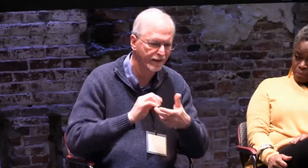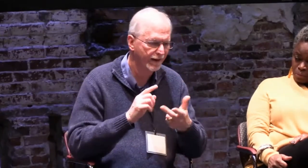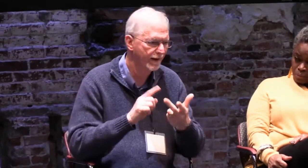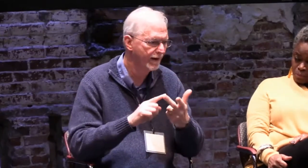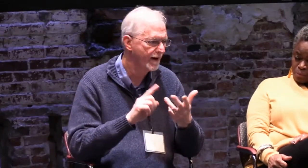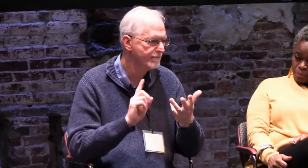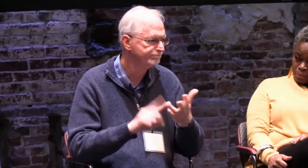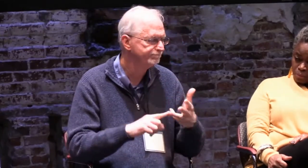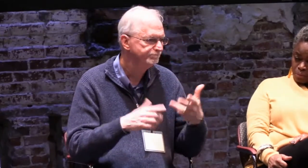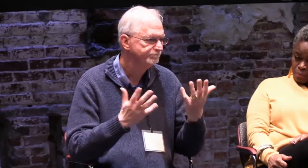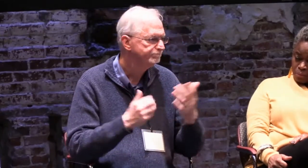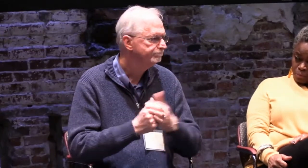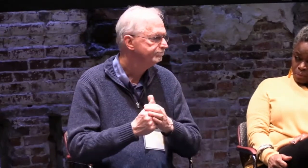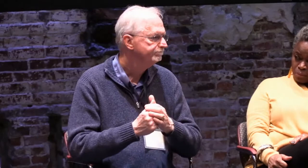Hashtag deaf talent,